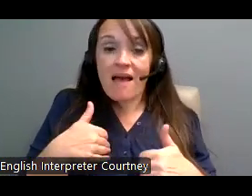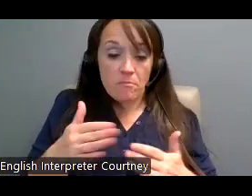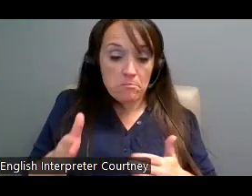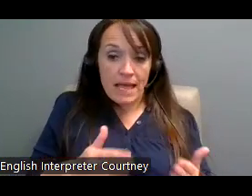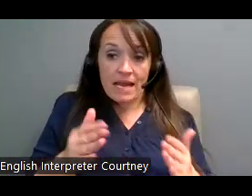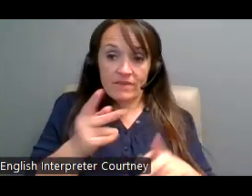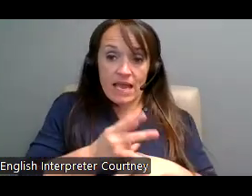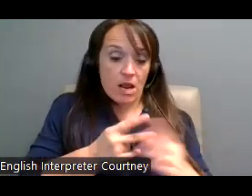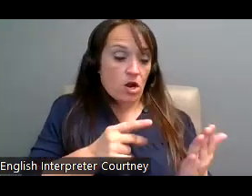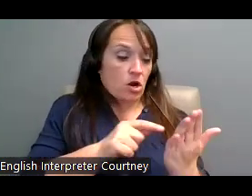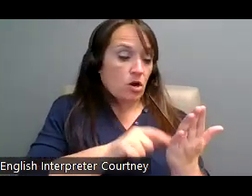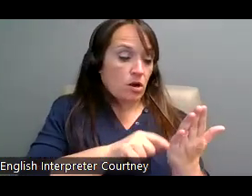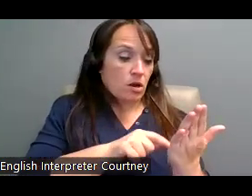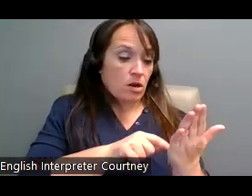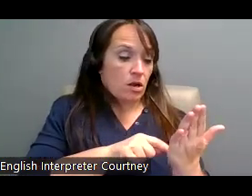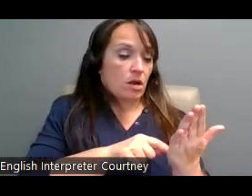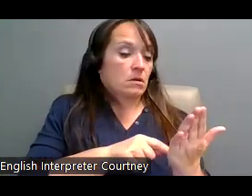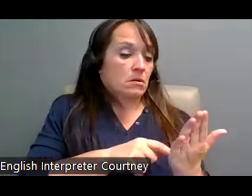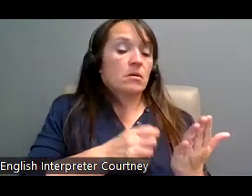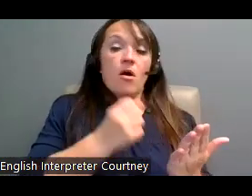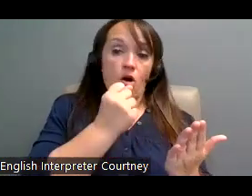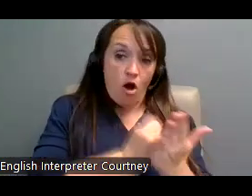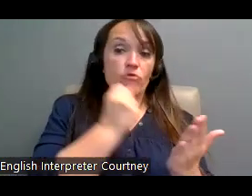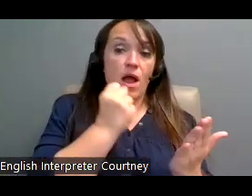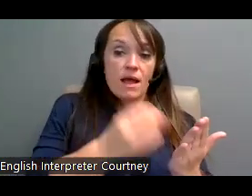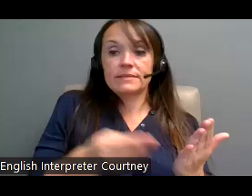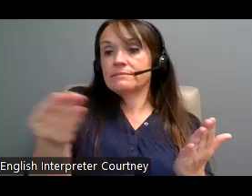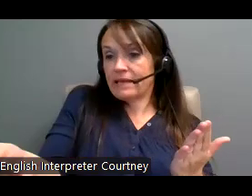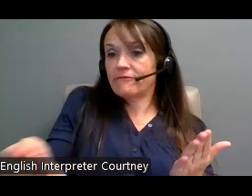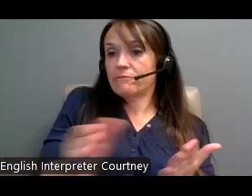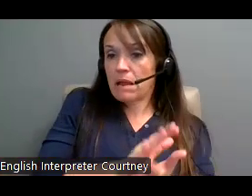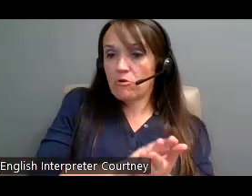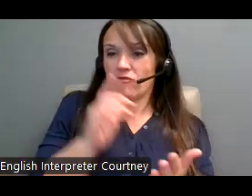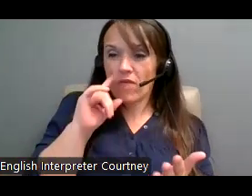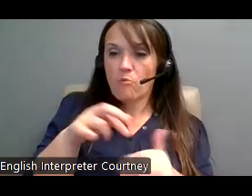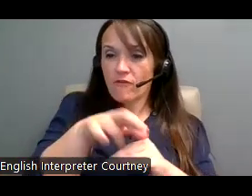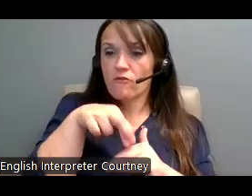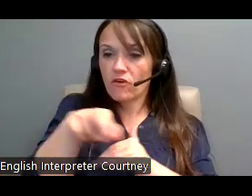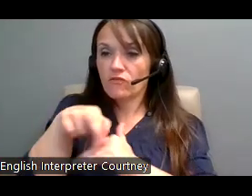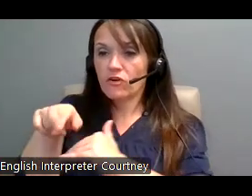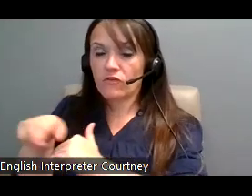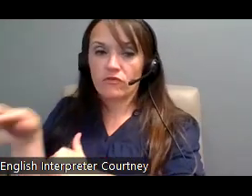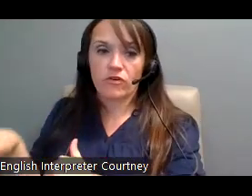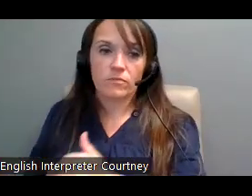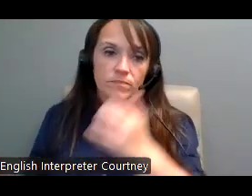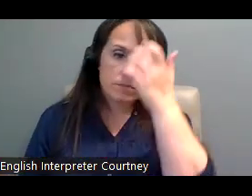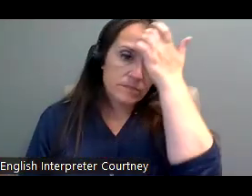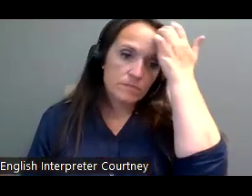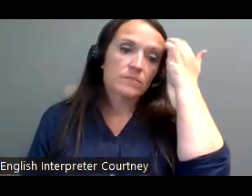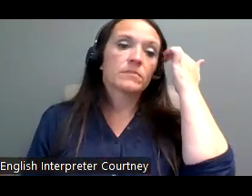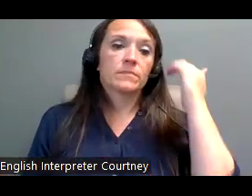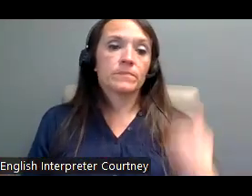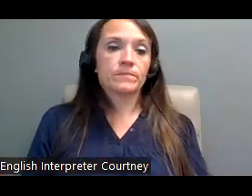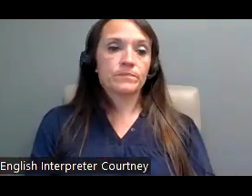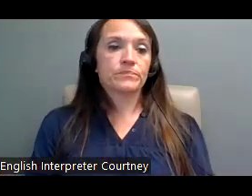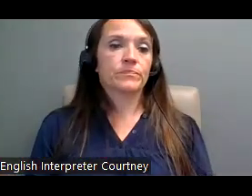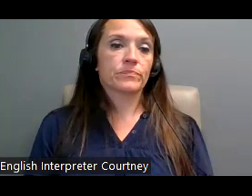it continues to allow them to access those needed services. Next slide. One of the activities that